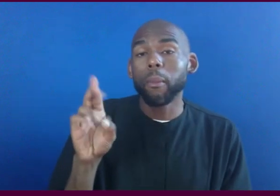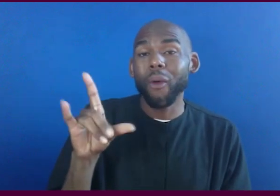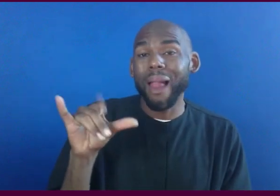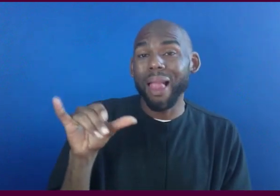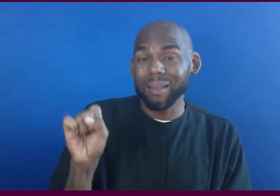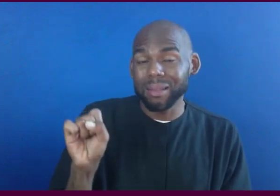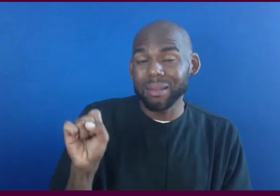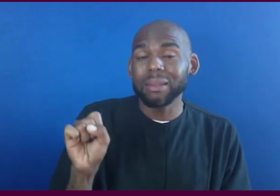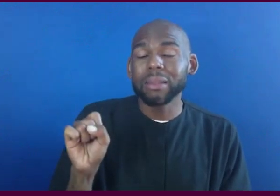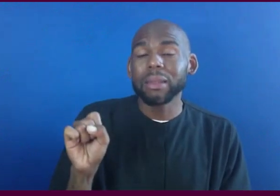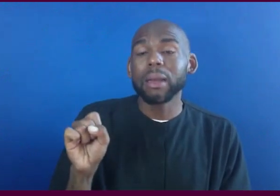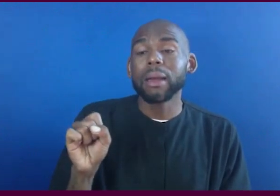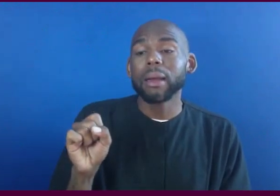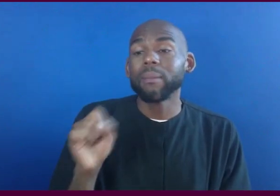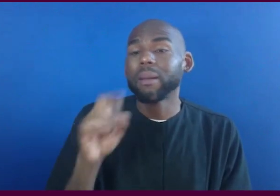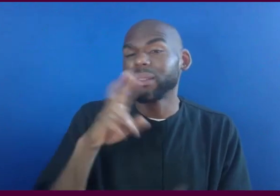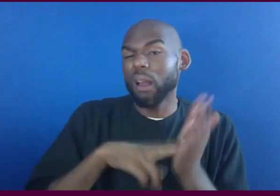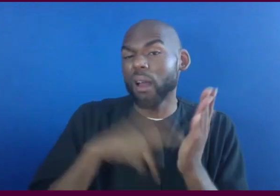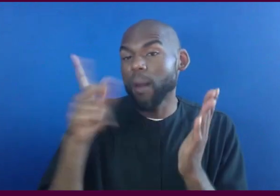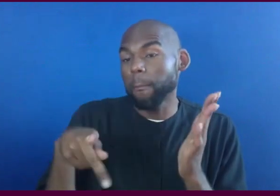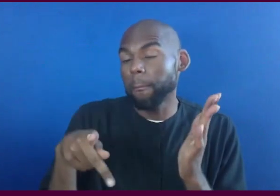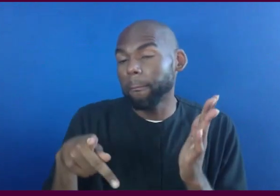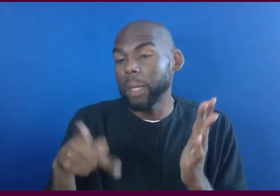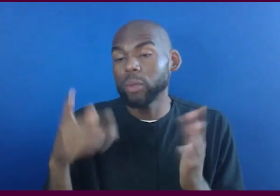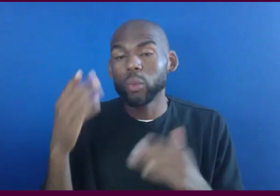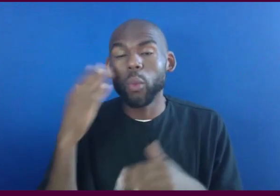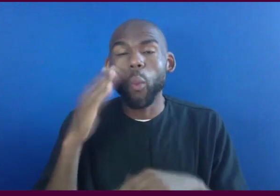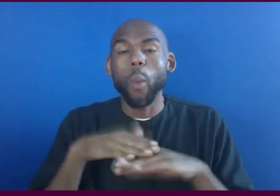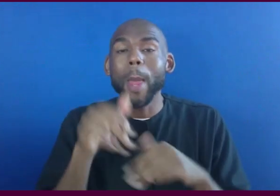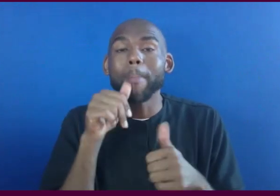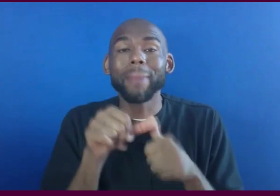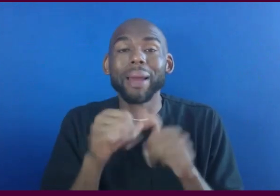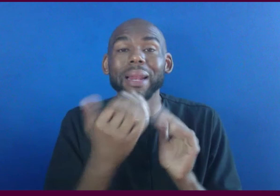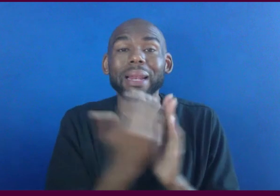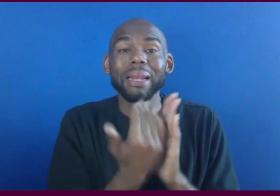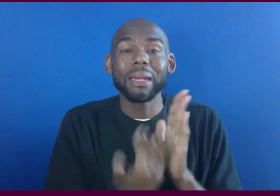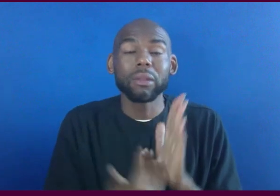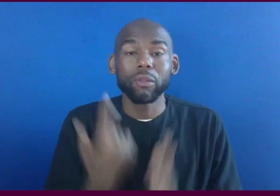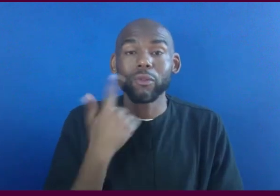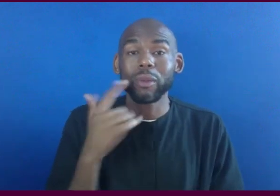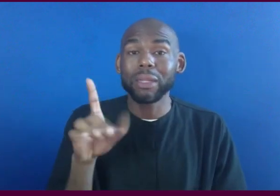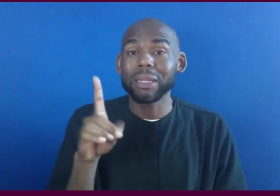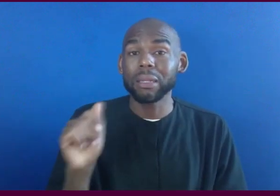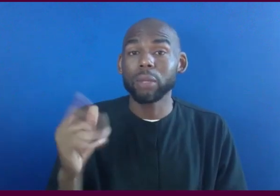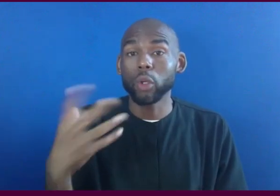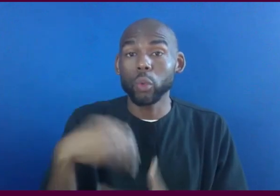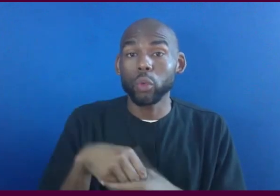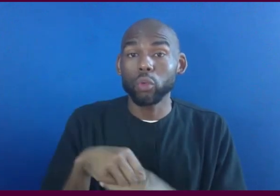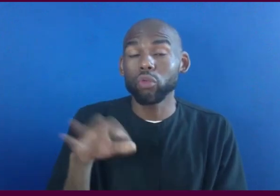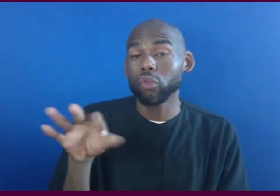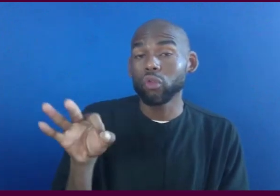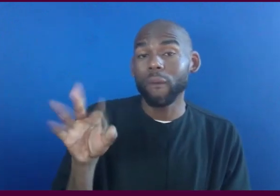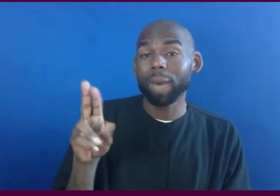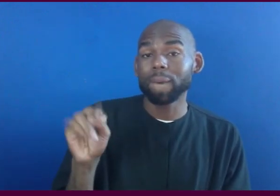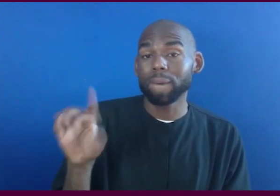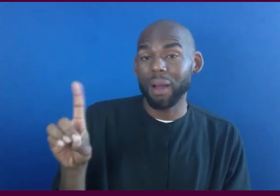website and sign up to be on the mailing list for the Disability Inclusion Fund, which you